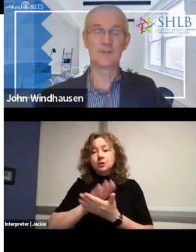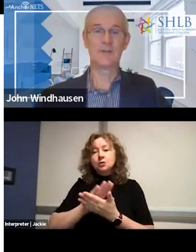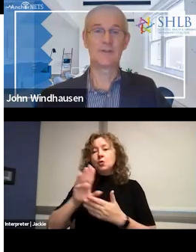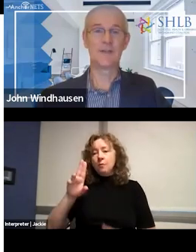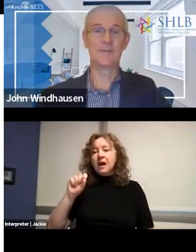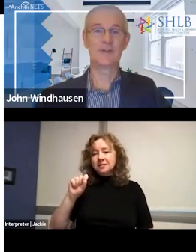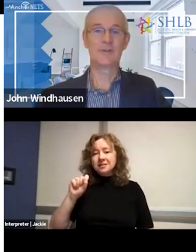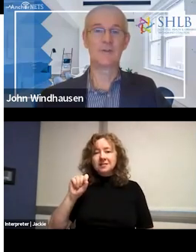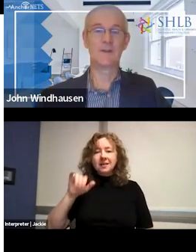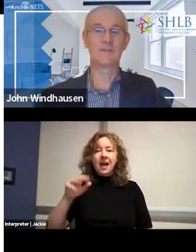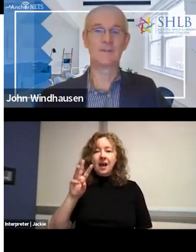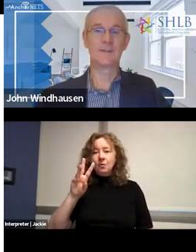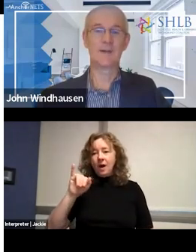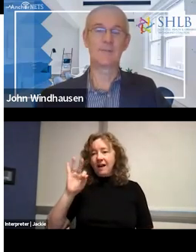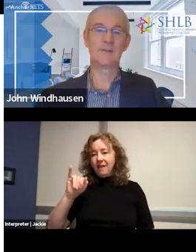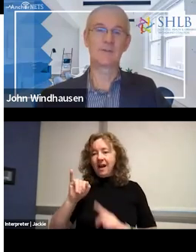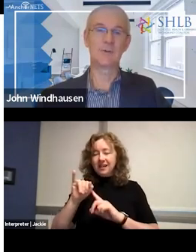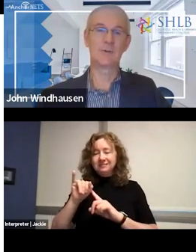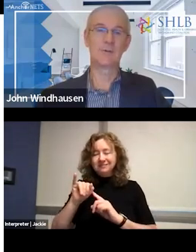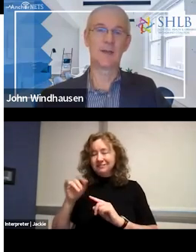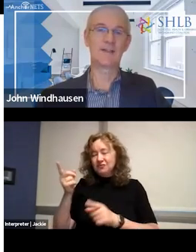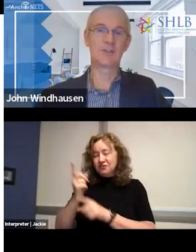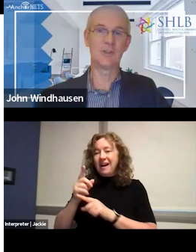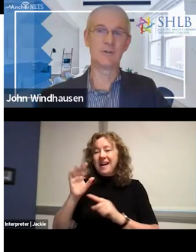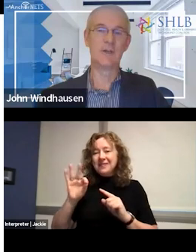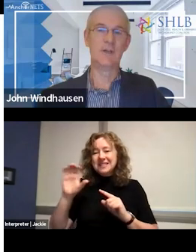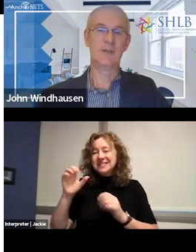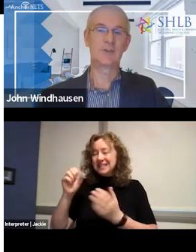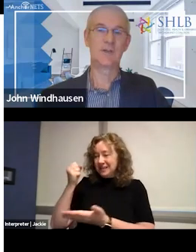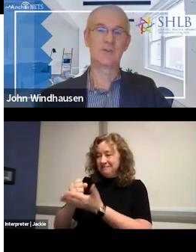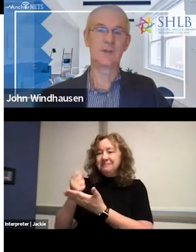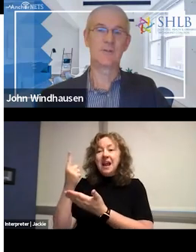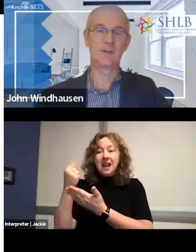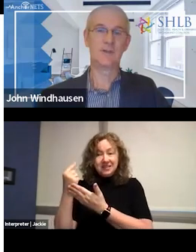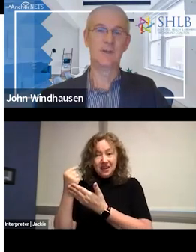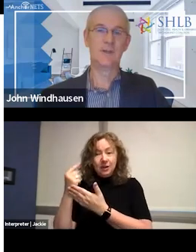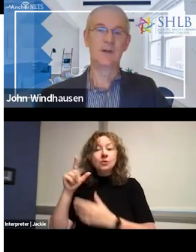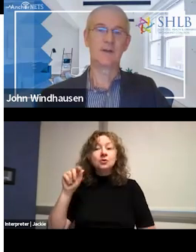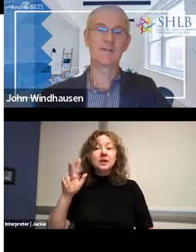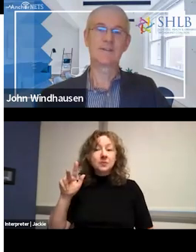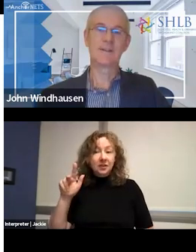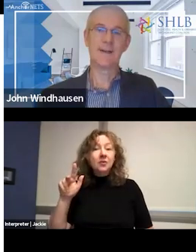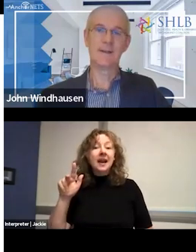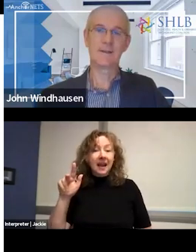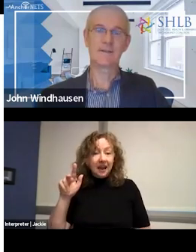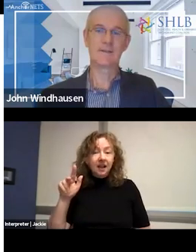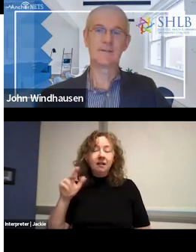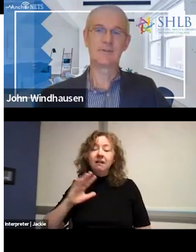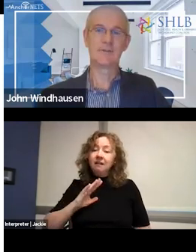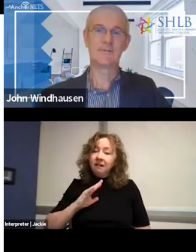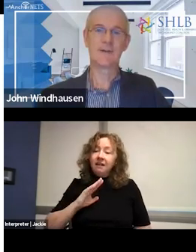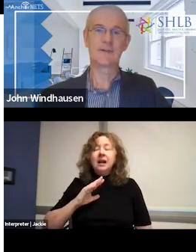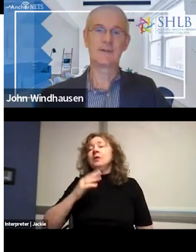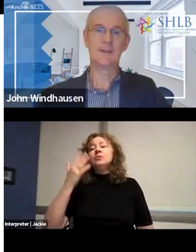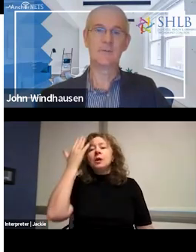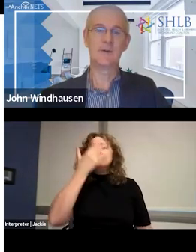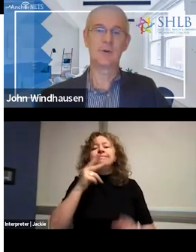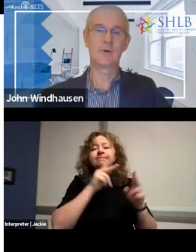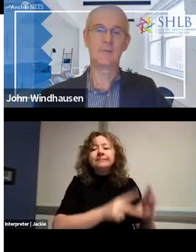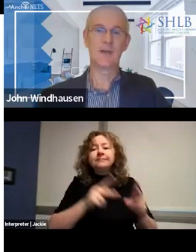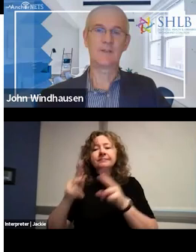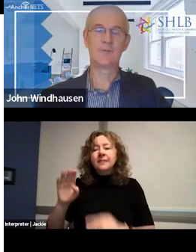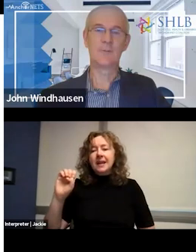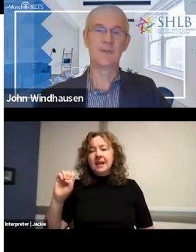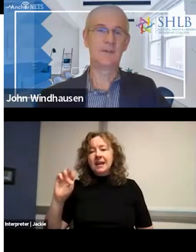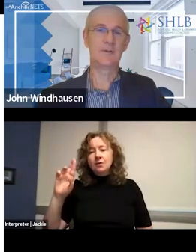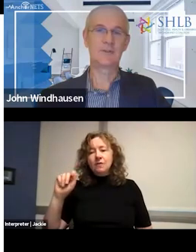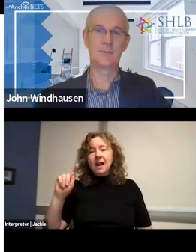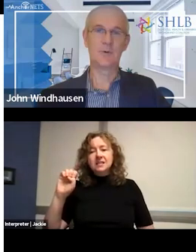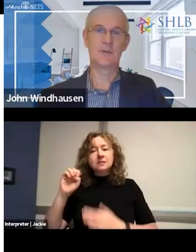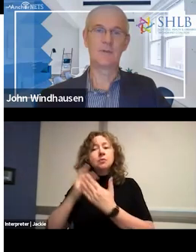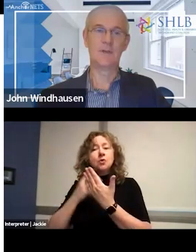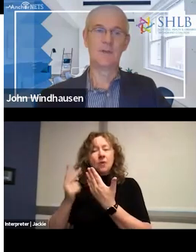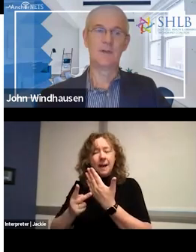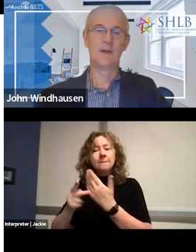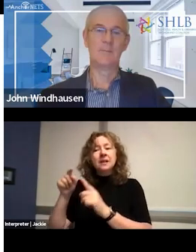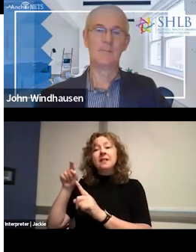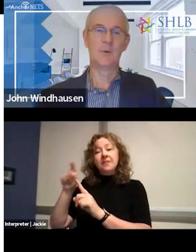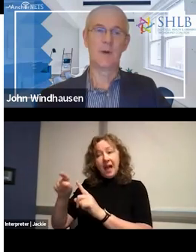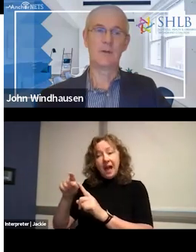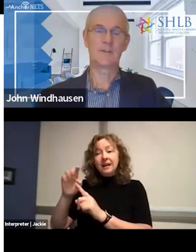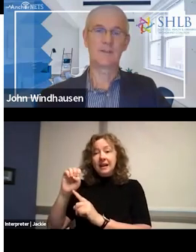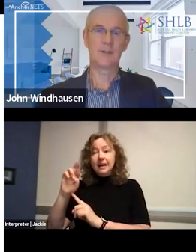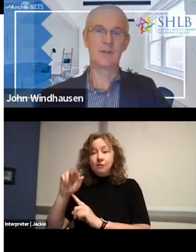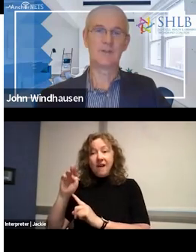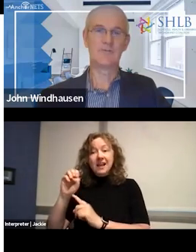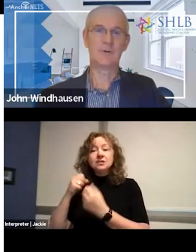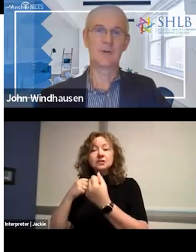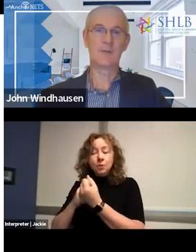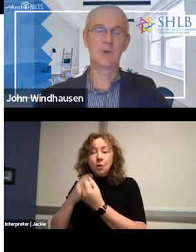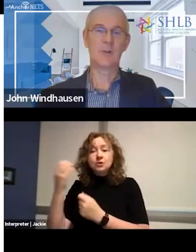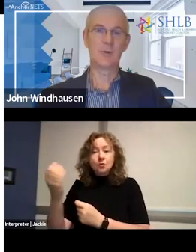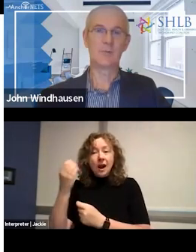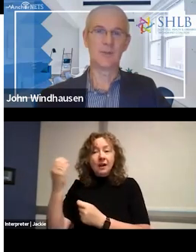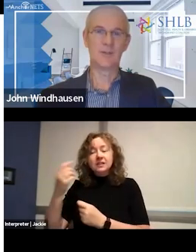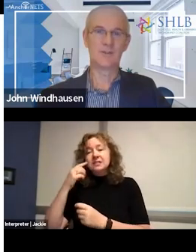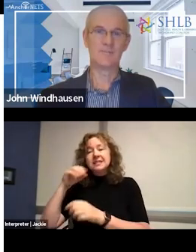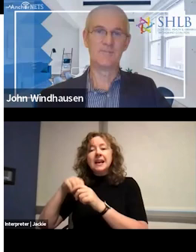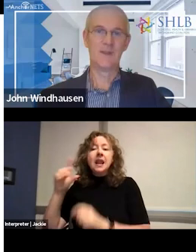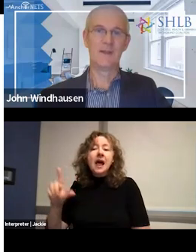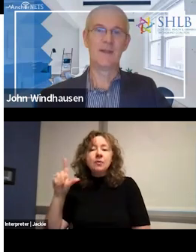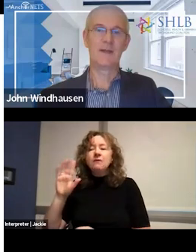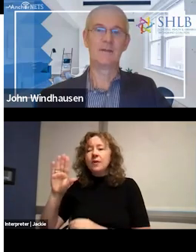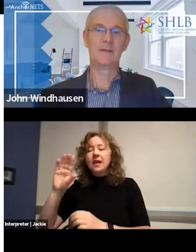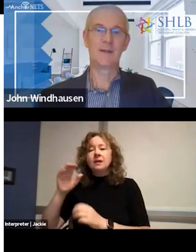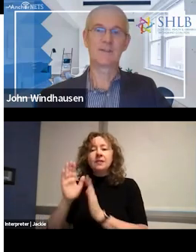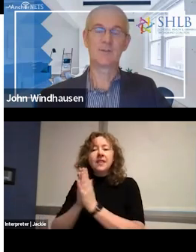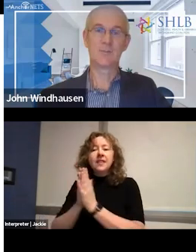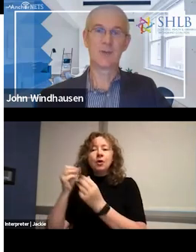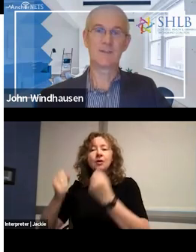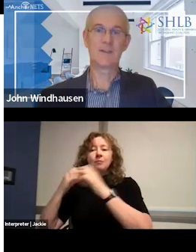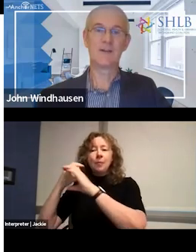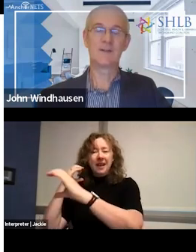John Windhausen: So start with the school bus Wi-fi decision that Kayla mentioned the Fcc. Adopted this order last year in 2023. This is analogous to the fact that the E-read program has for many years supported wireless technology for library book mobiles.